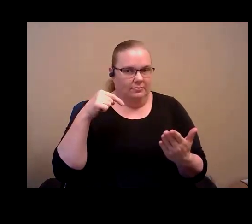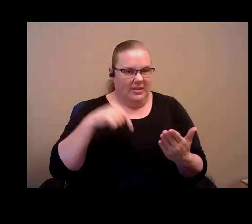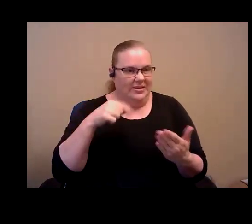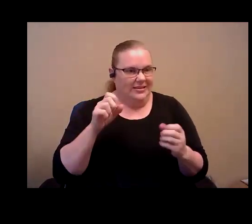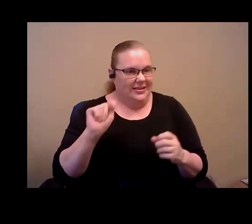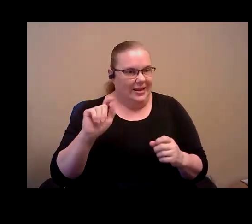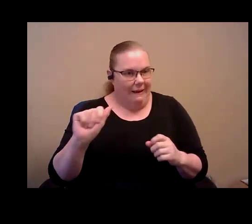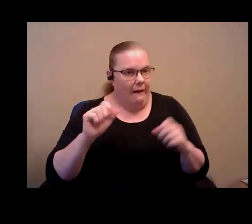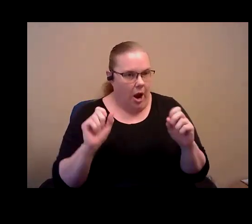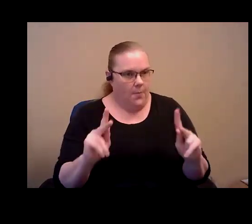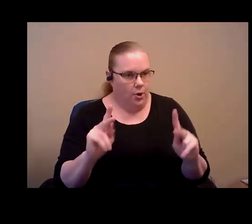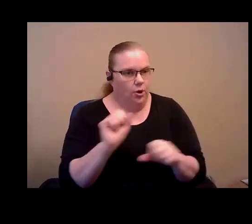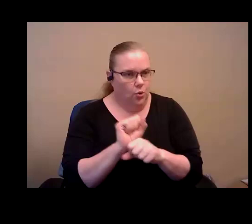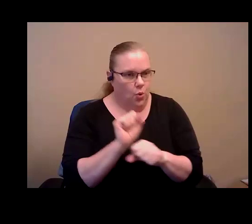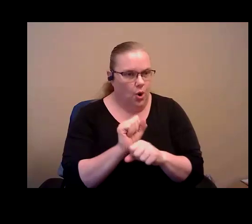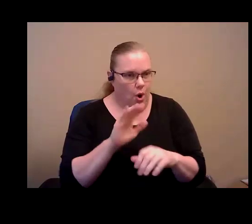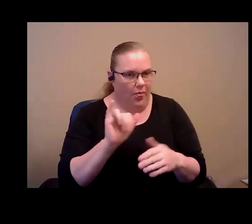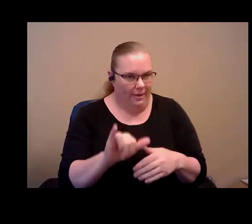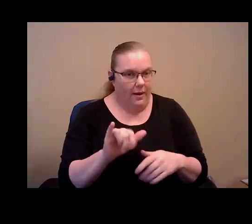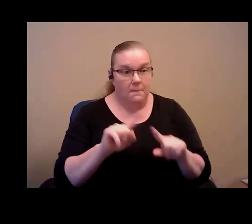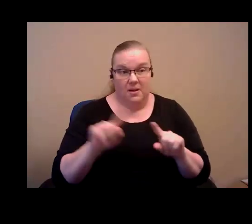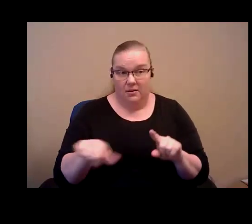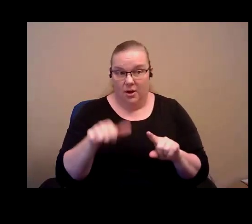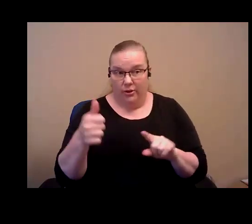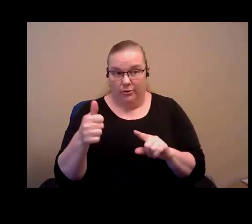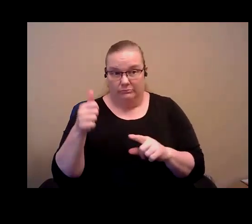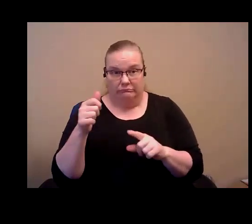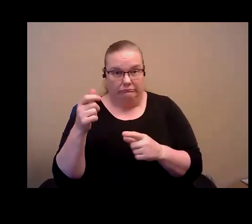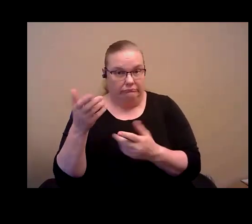I will open it up to our other speakers if there's anything else you guys would like to add.